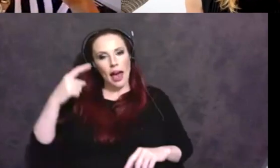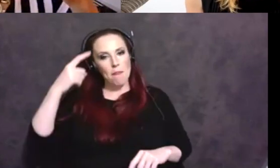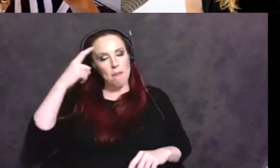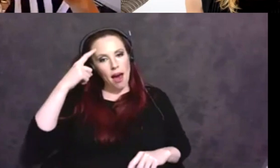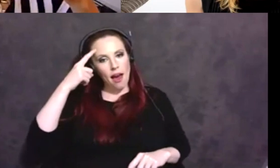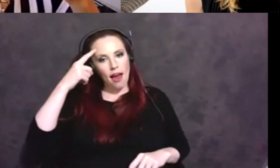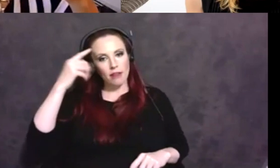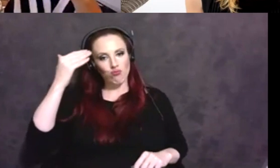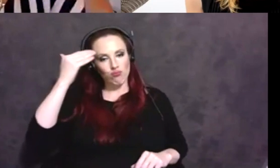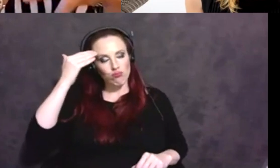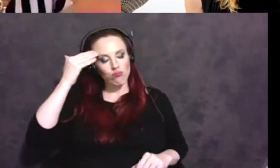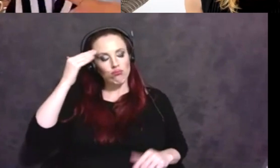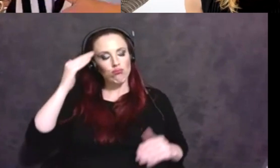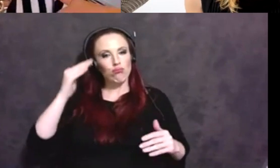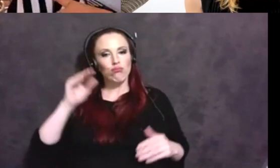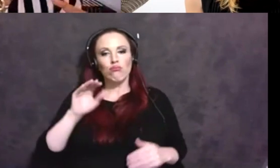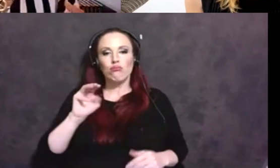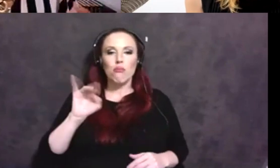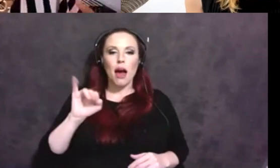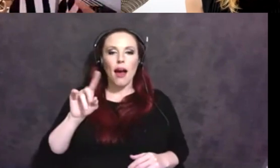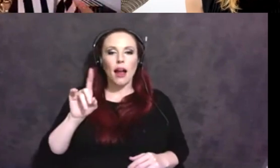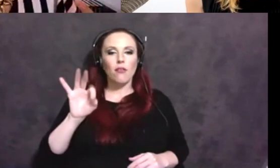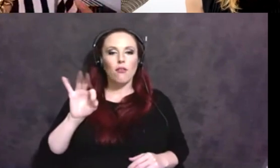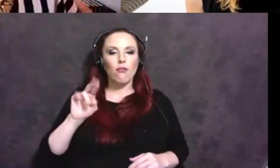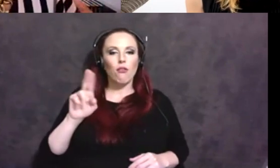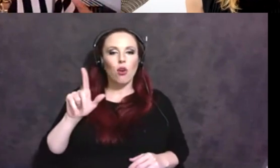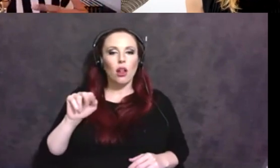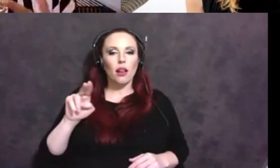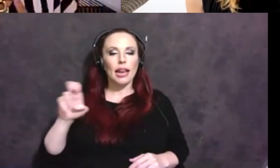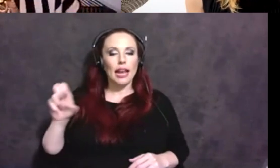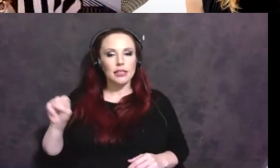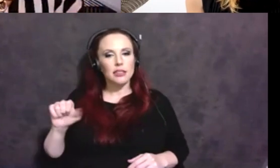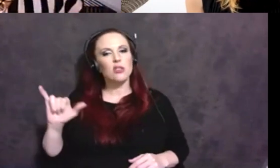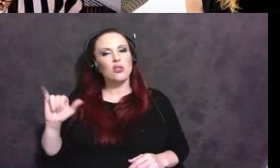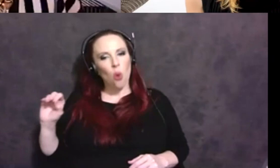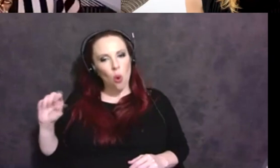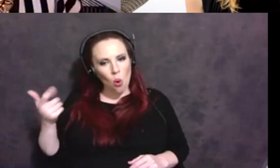from racial trauma it is particularly important I have an understanding of the body. When